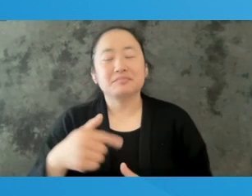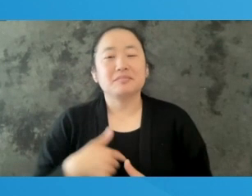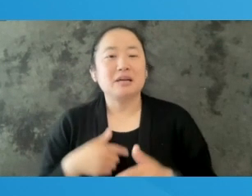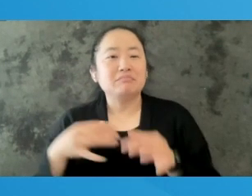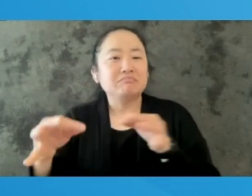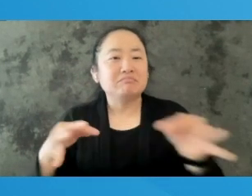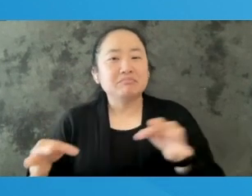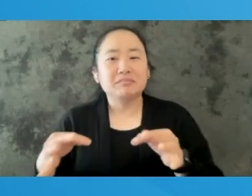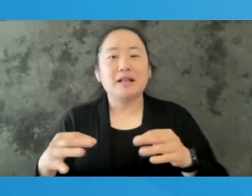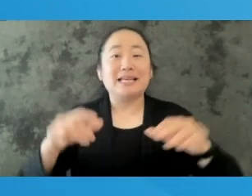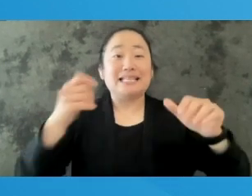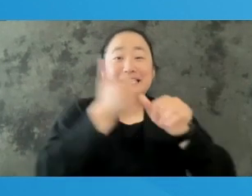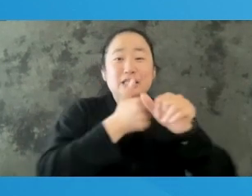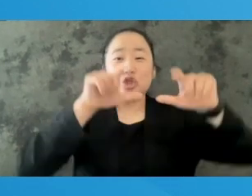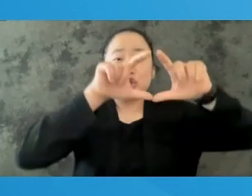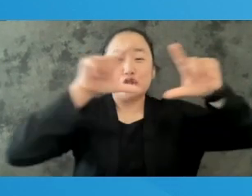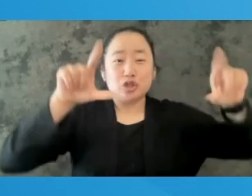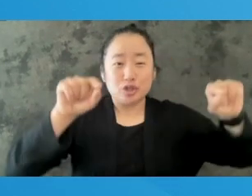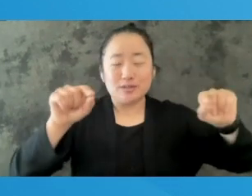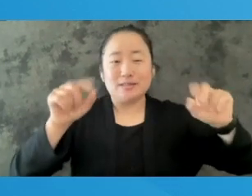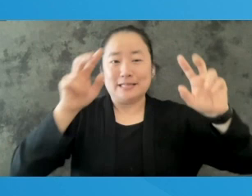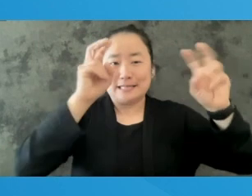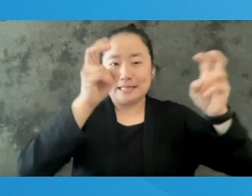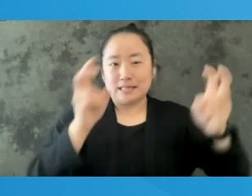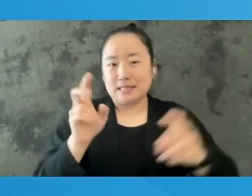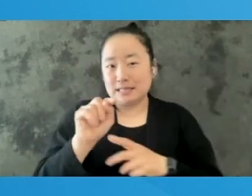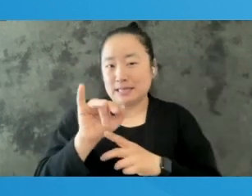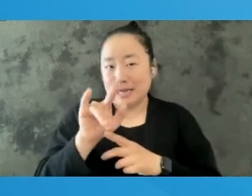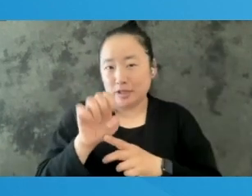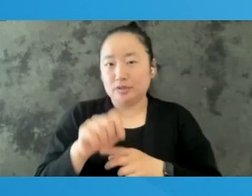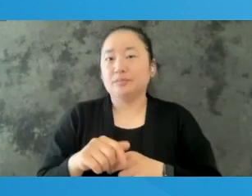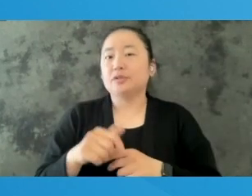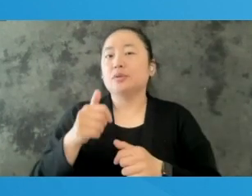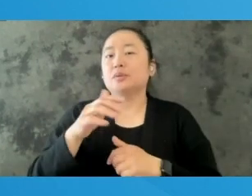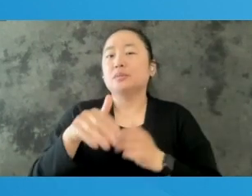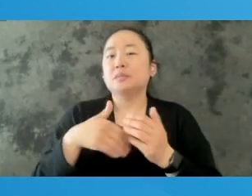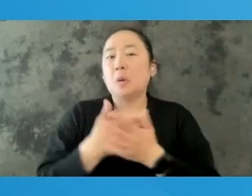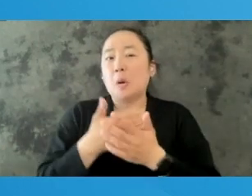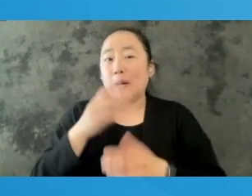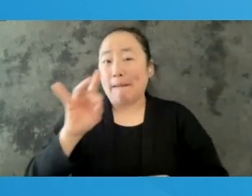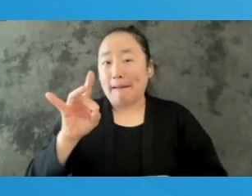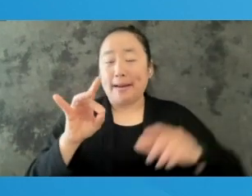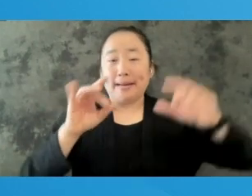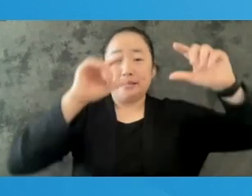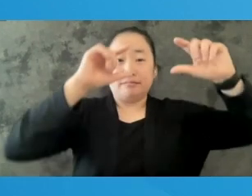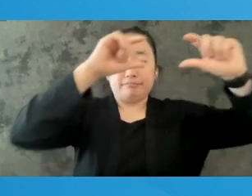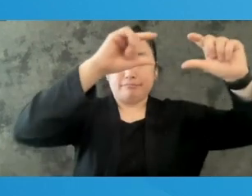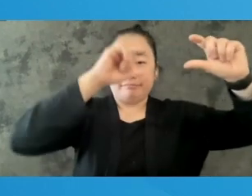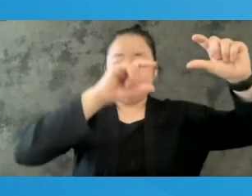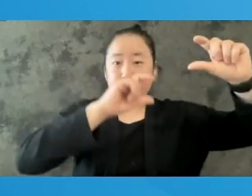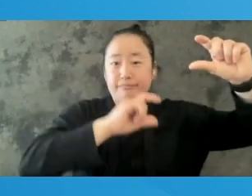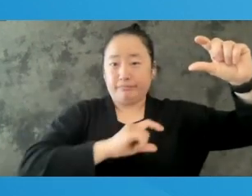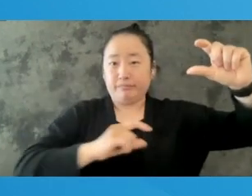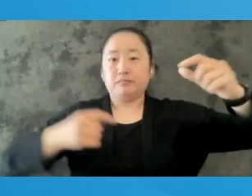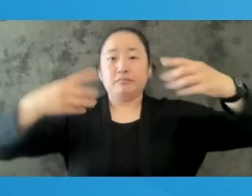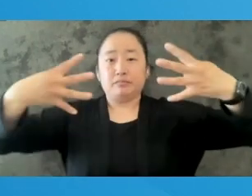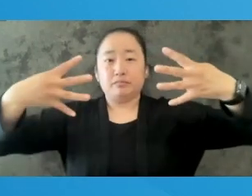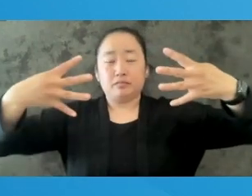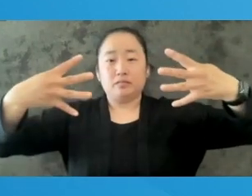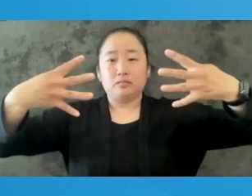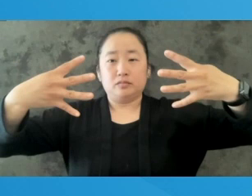So, these are the eight canvases and I am going to go in order from left to right, top